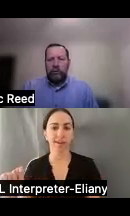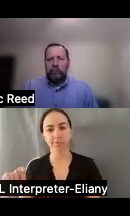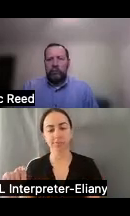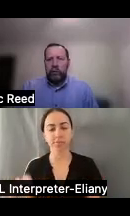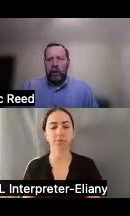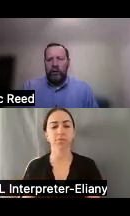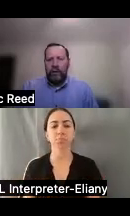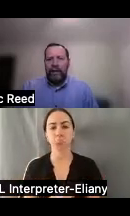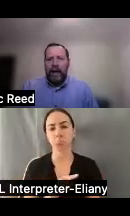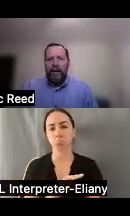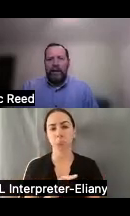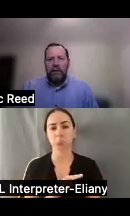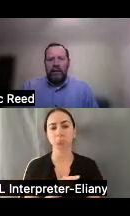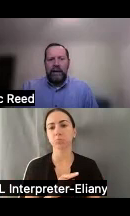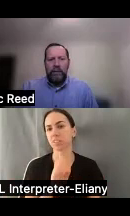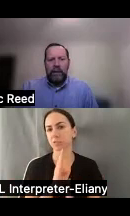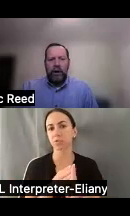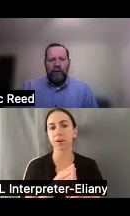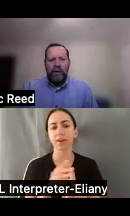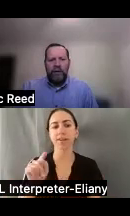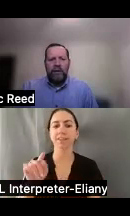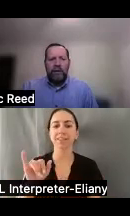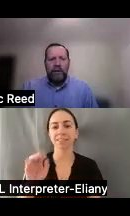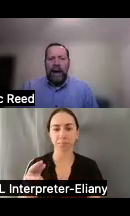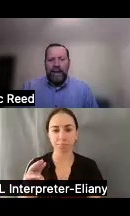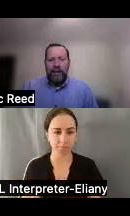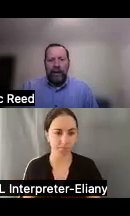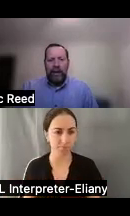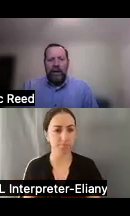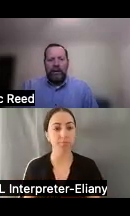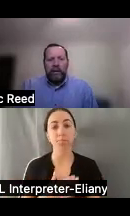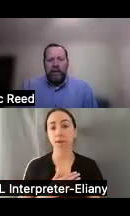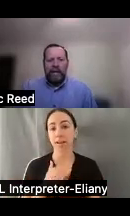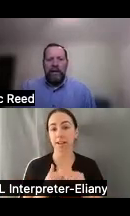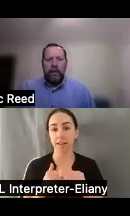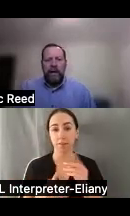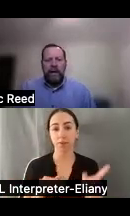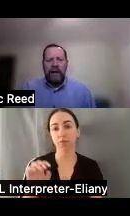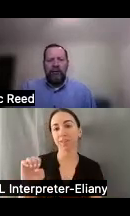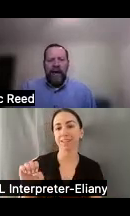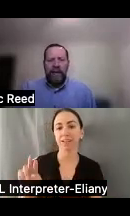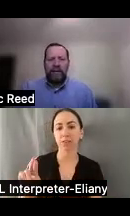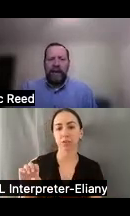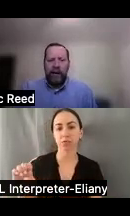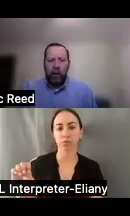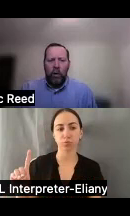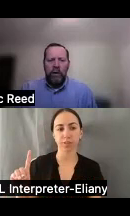to our direct line gets you to Tim in our office my email there is e-read at fast.org